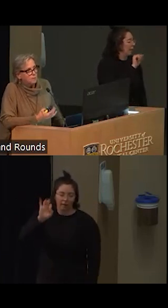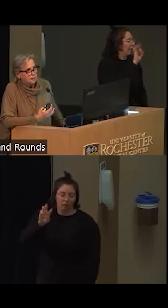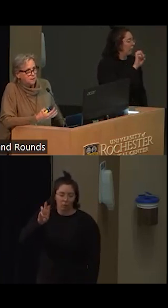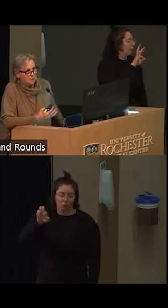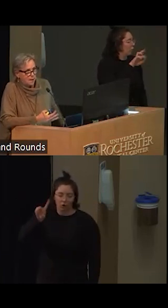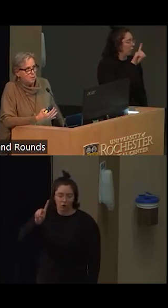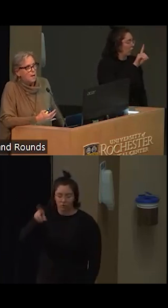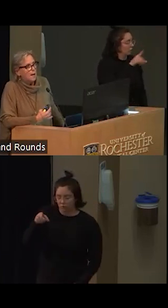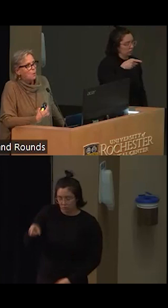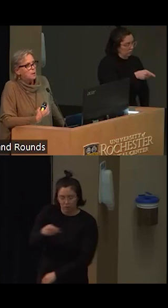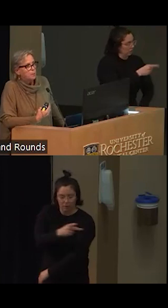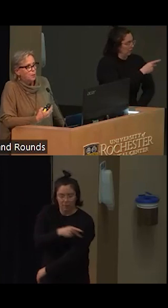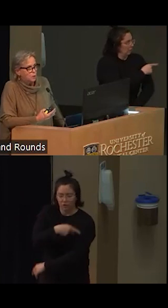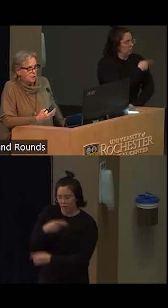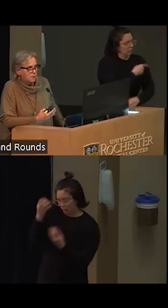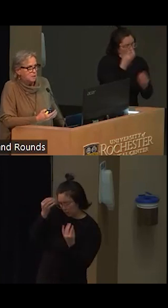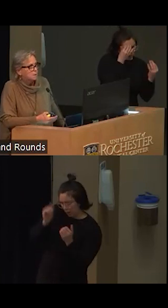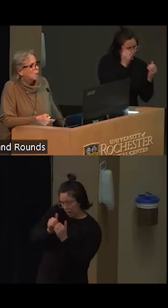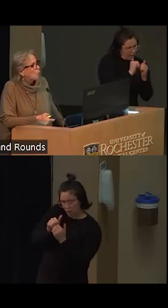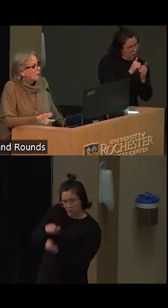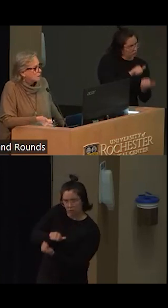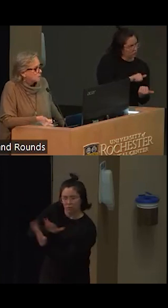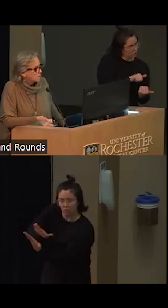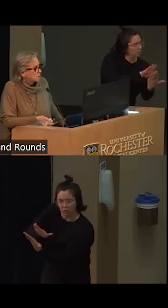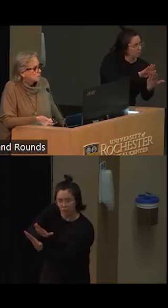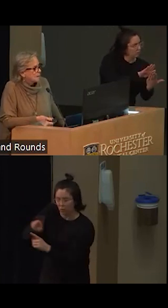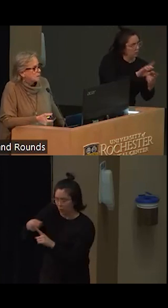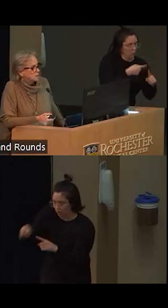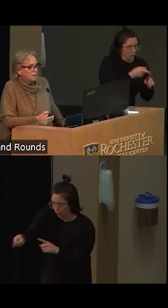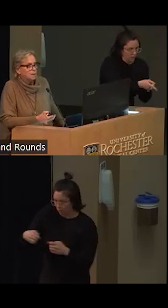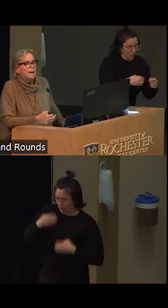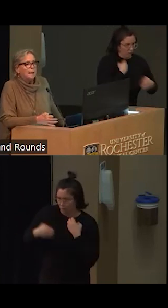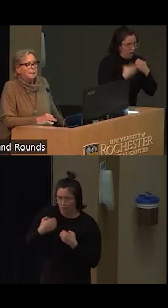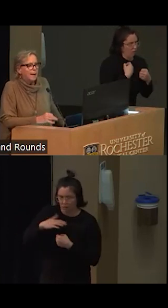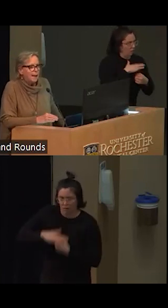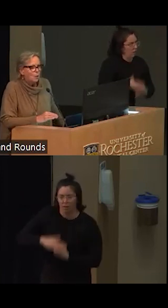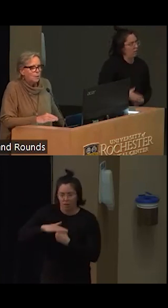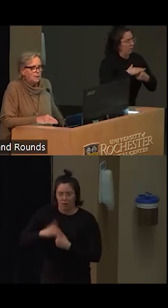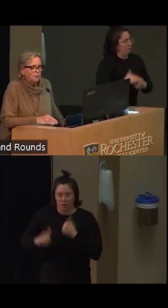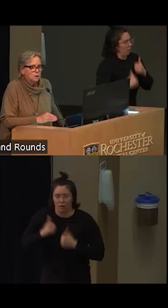to think about how we approach patients when they're distressed or agitated and how we can